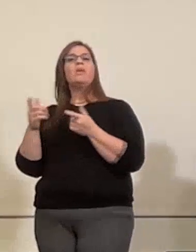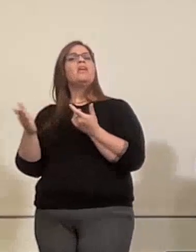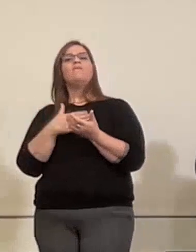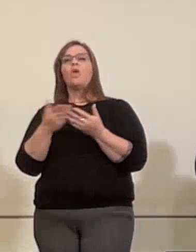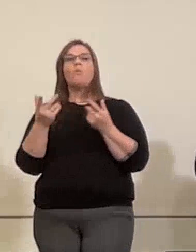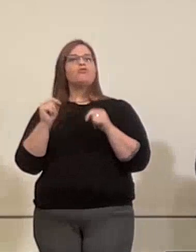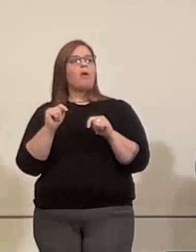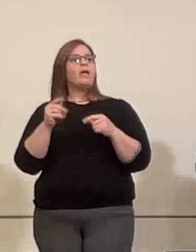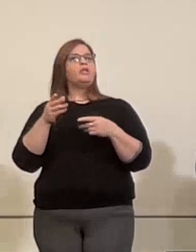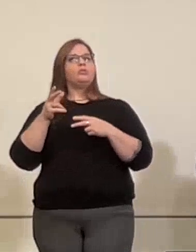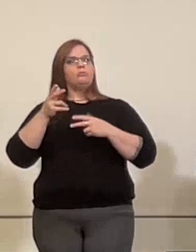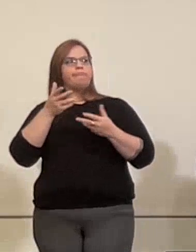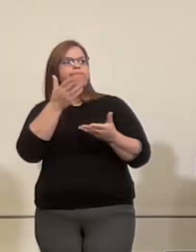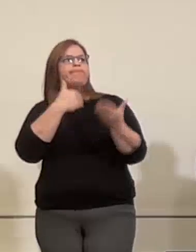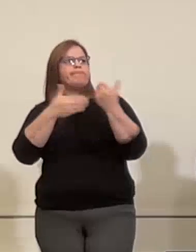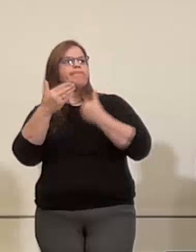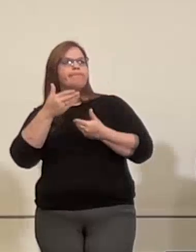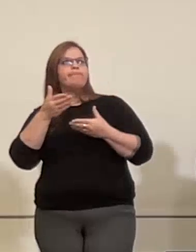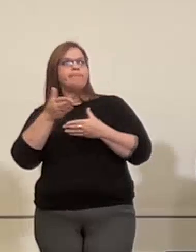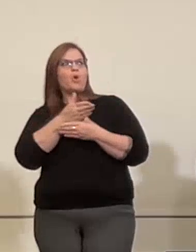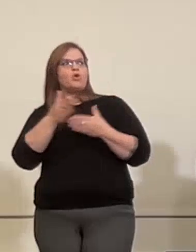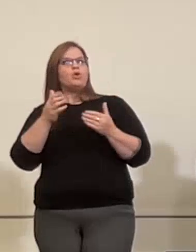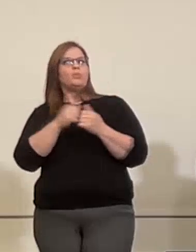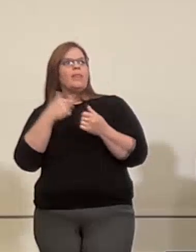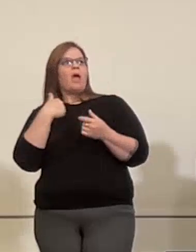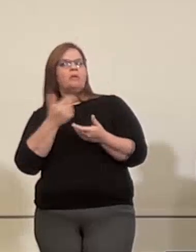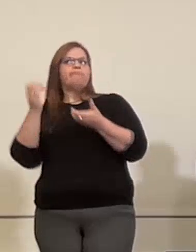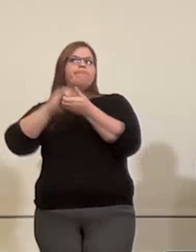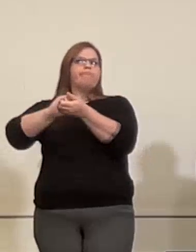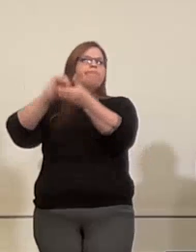around us, we got to remember to be united in the cause and it